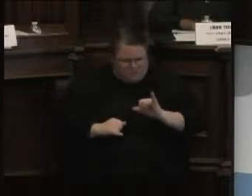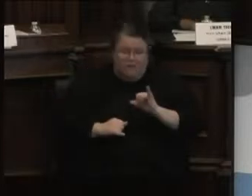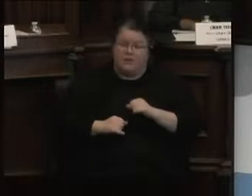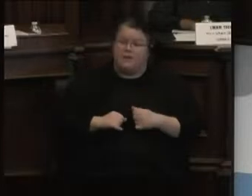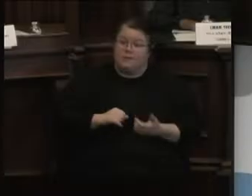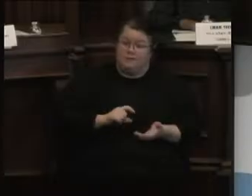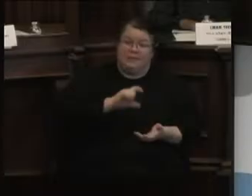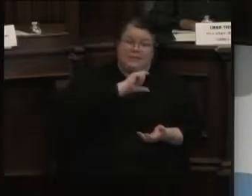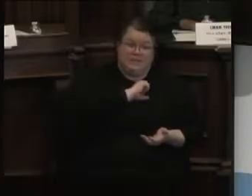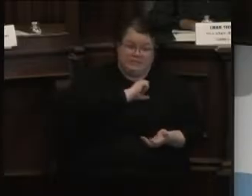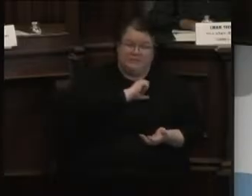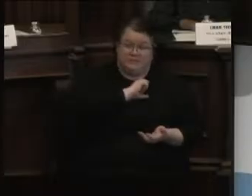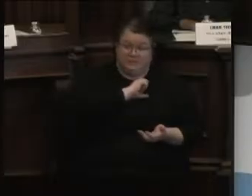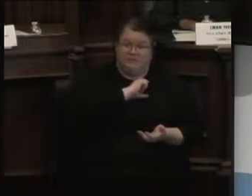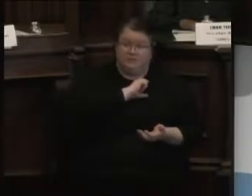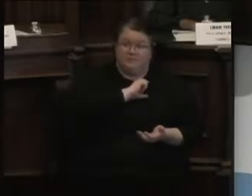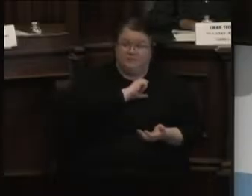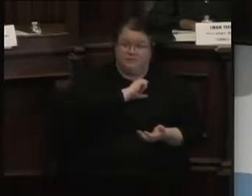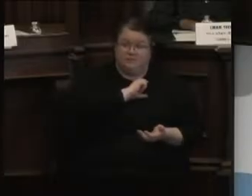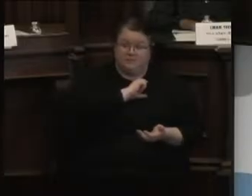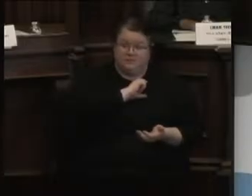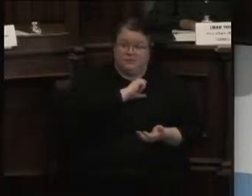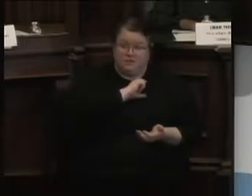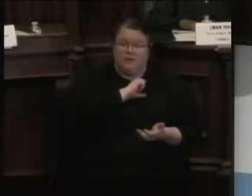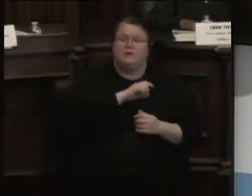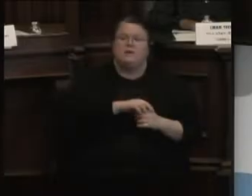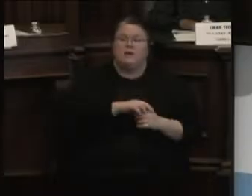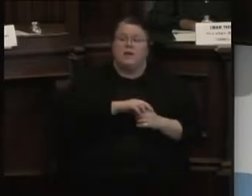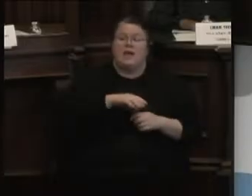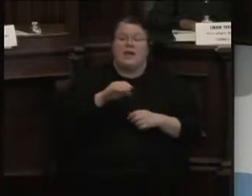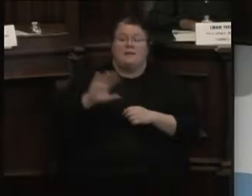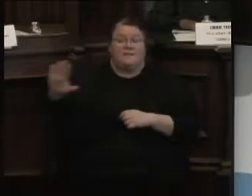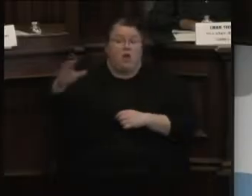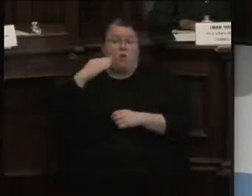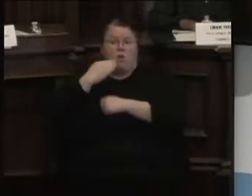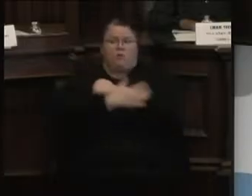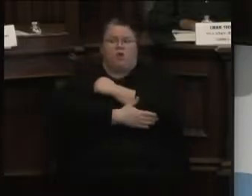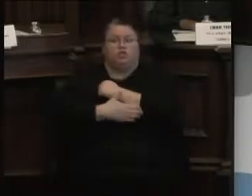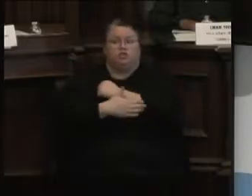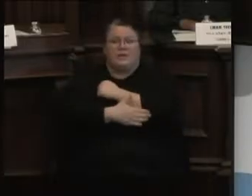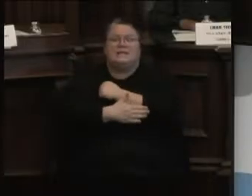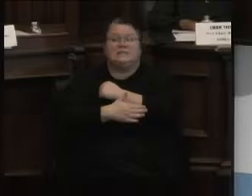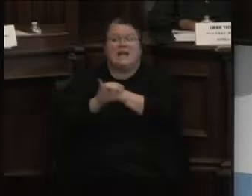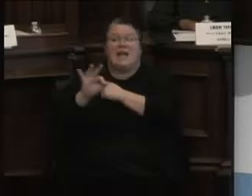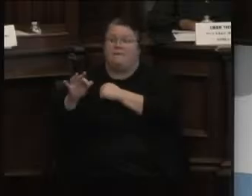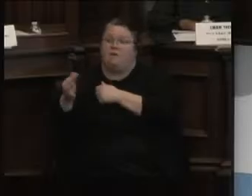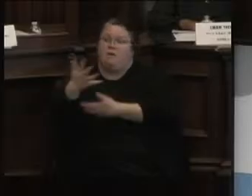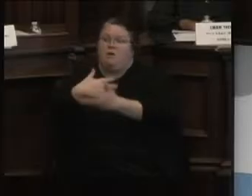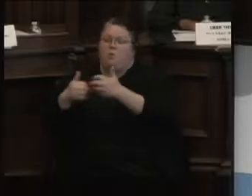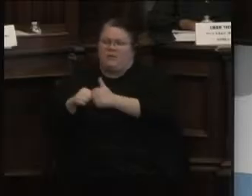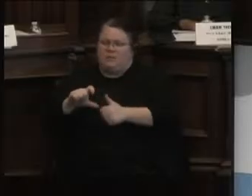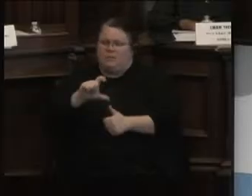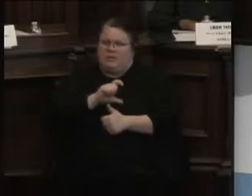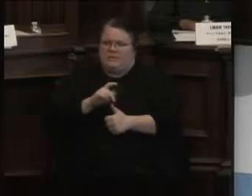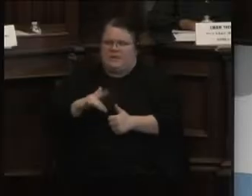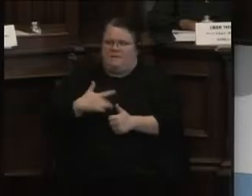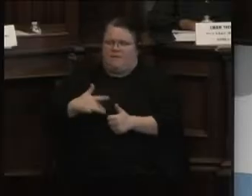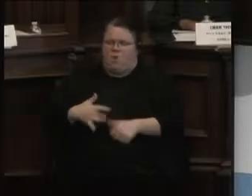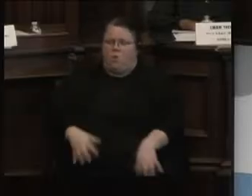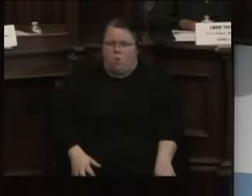where they come from. The police in their countries. Were